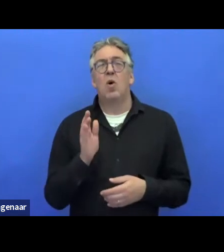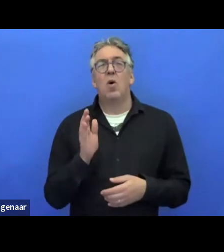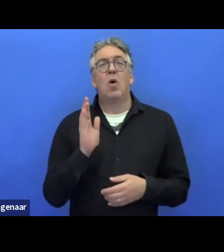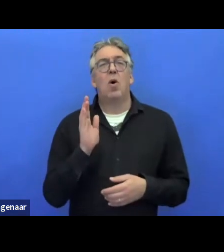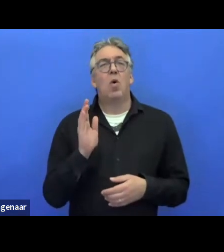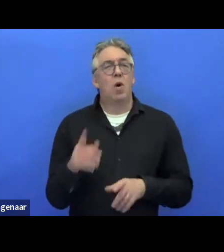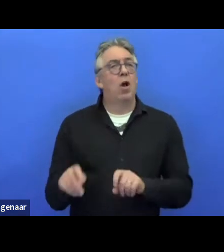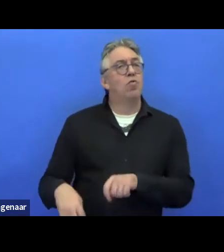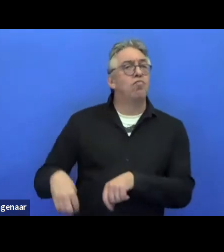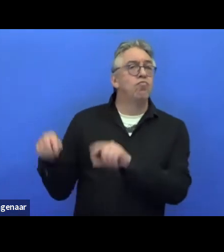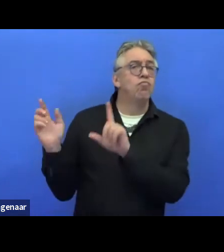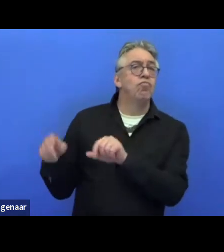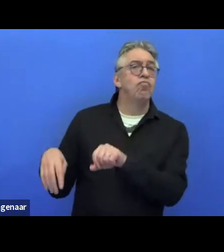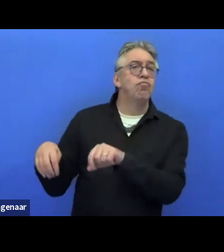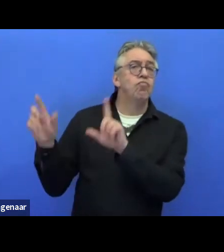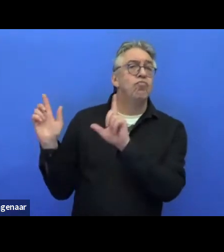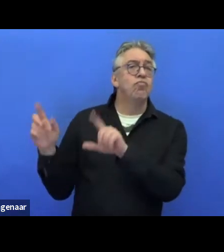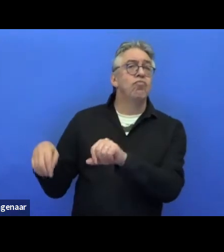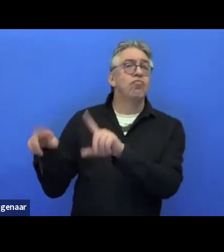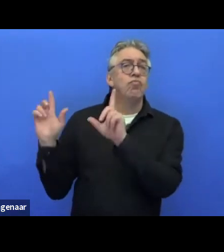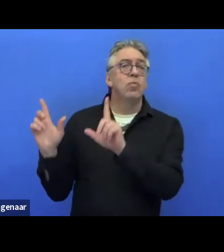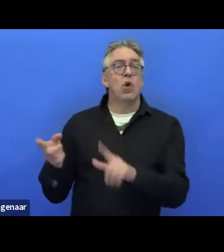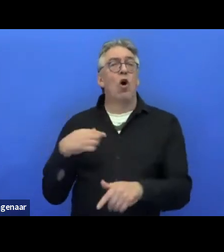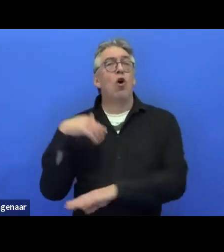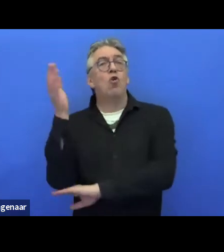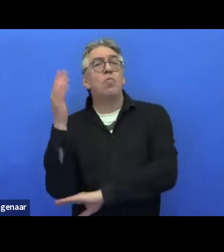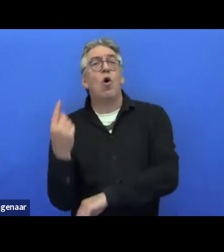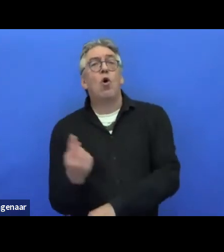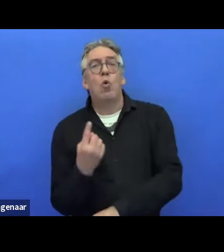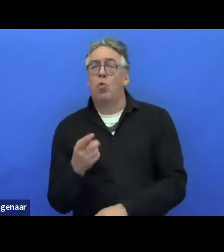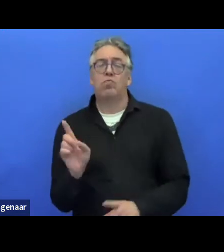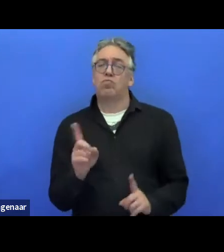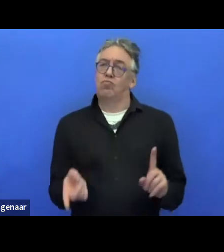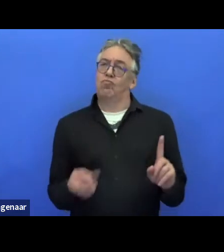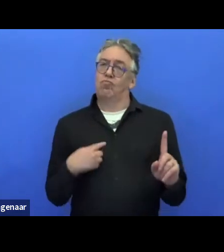and I'm here with my colleague Valentina, who will speak in particular about our cases